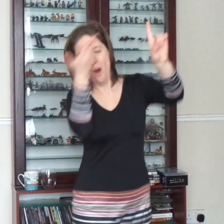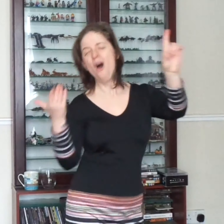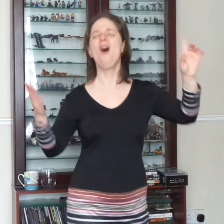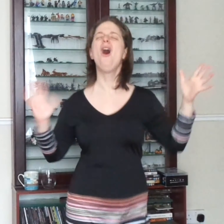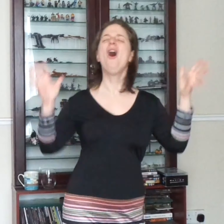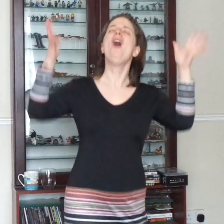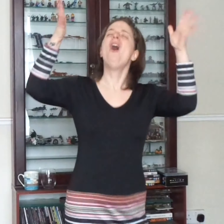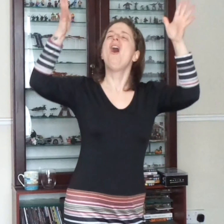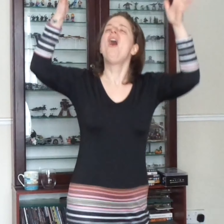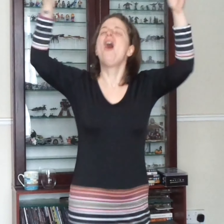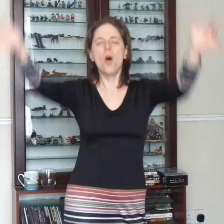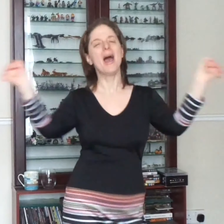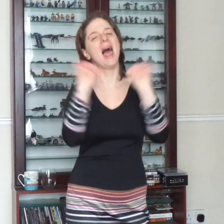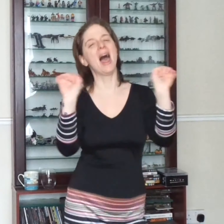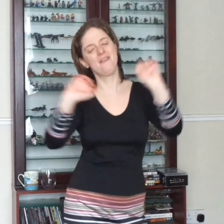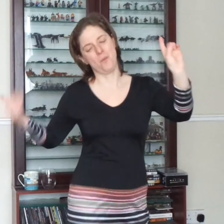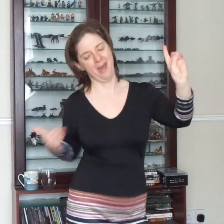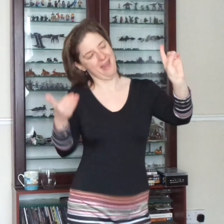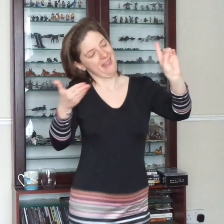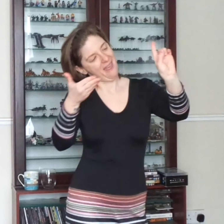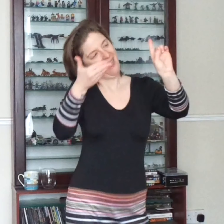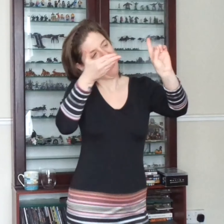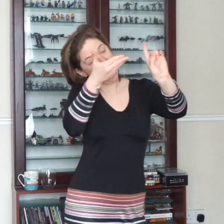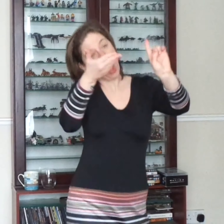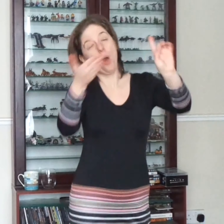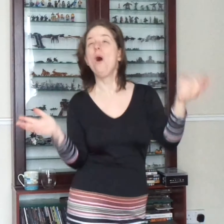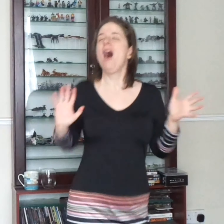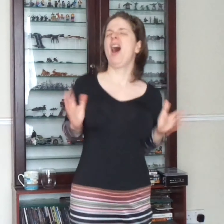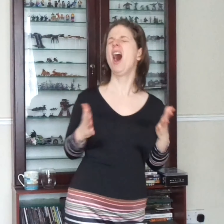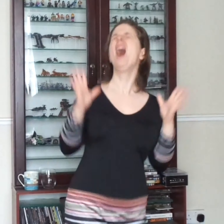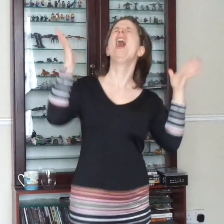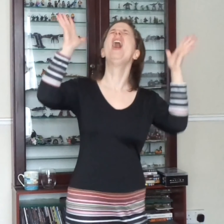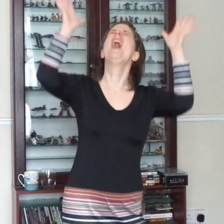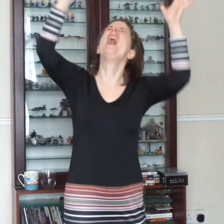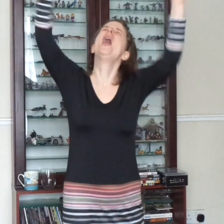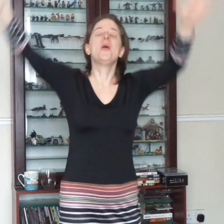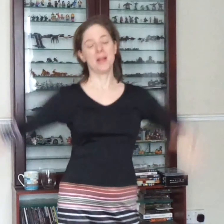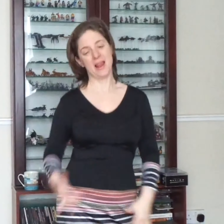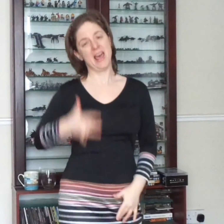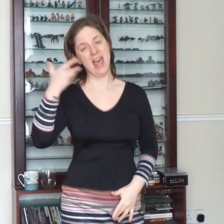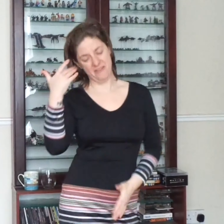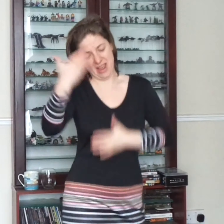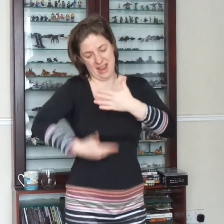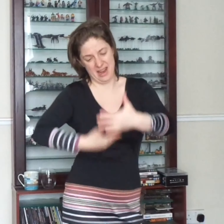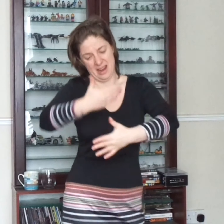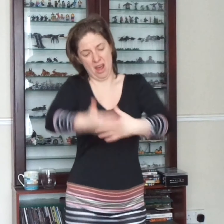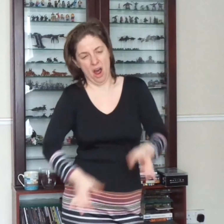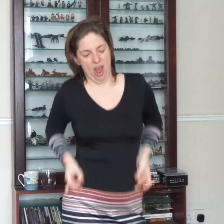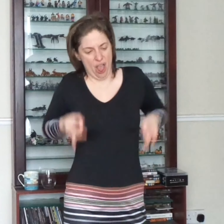Whoa, we're half-way there Whoa, livin' on a prayer